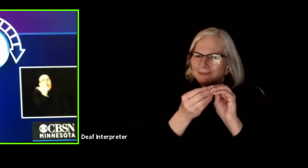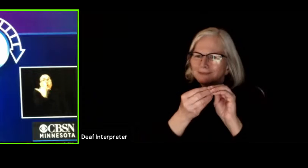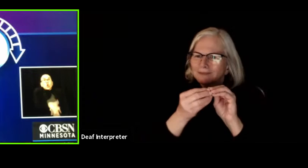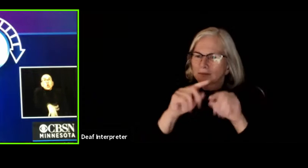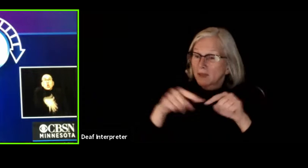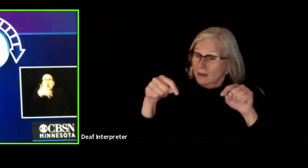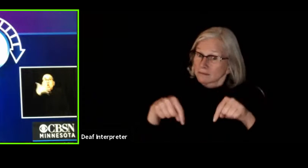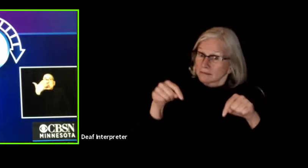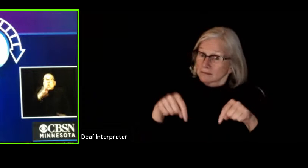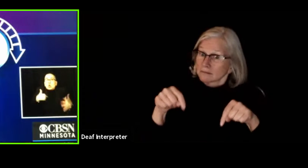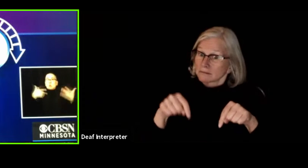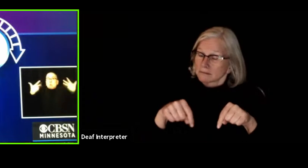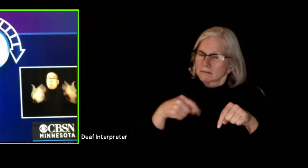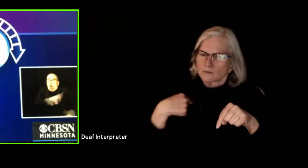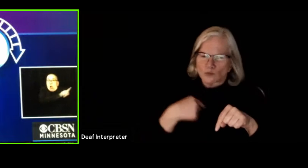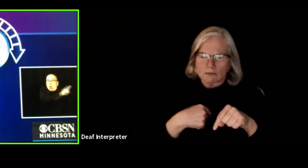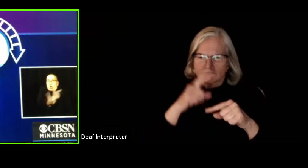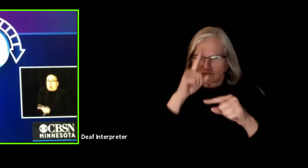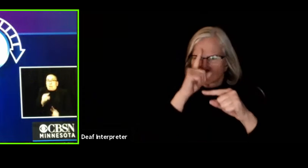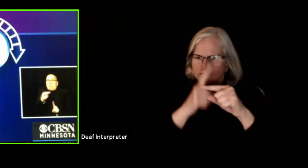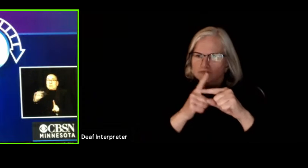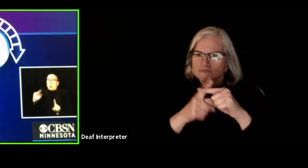REASON TO BELIEVE IT CAN GET OUT OF HAND PRETTY